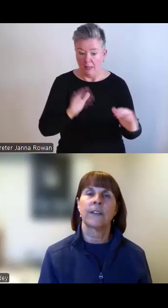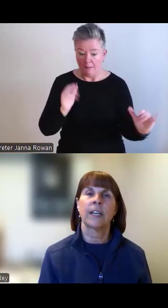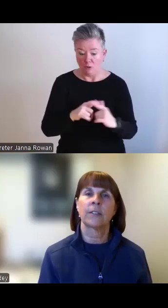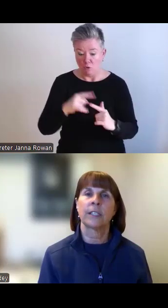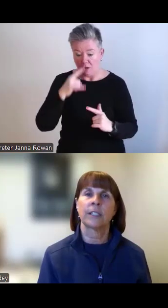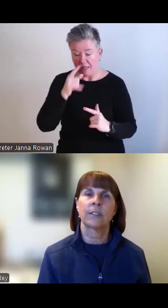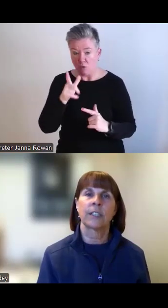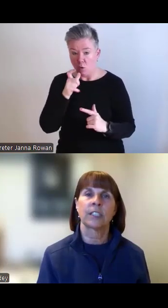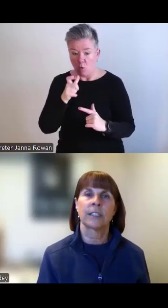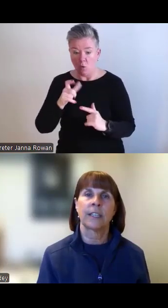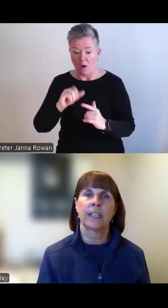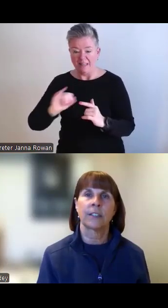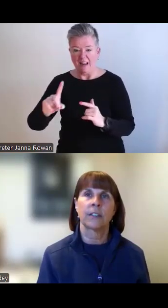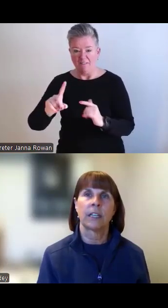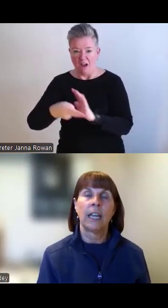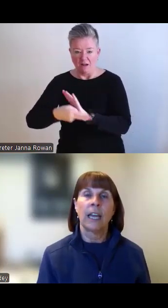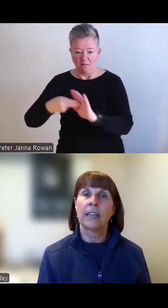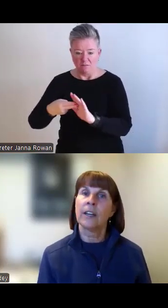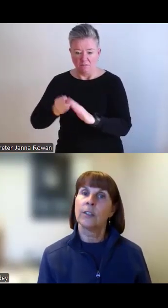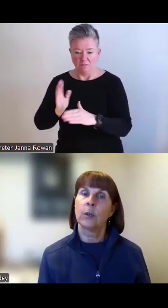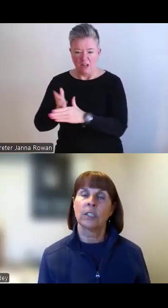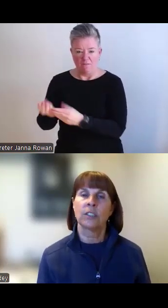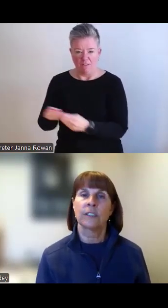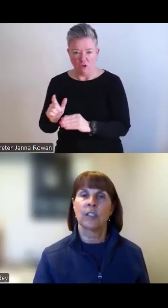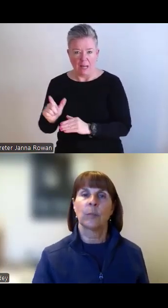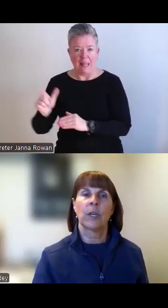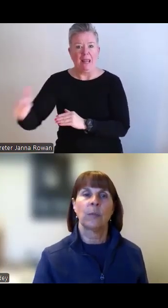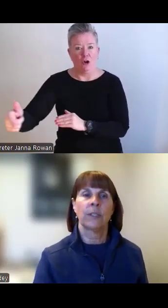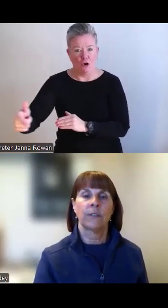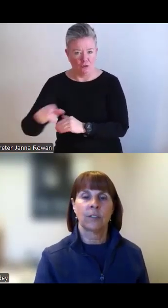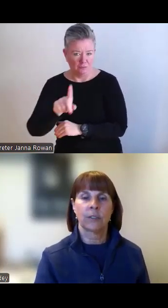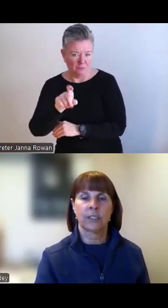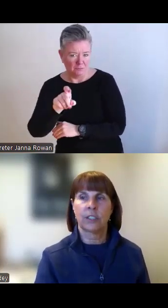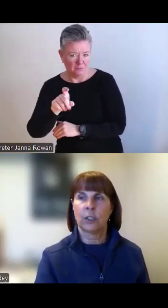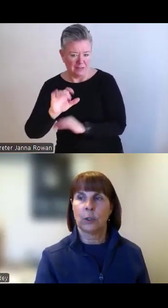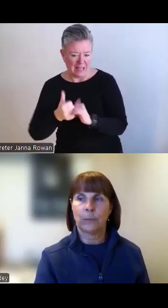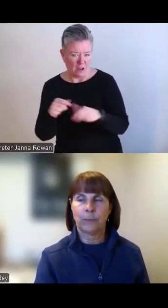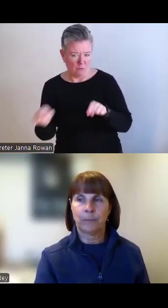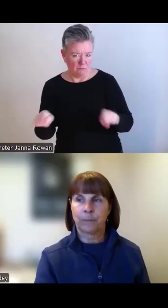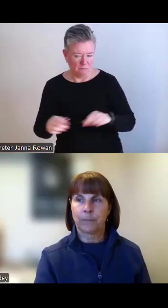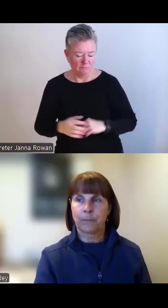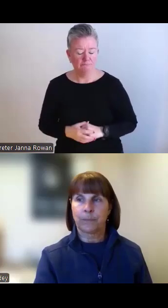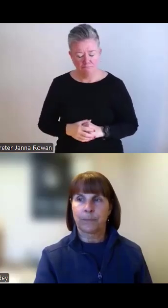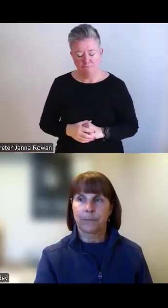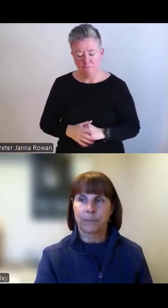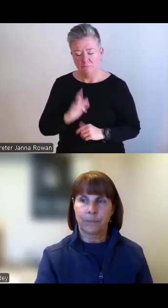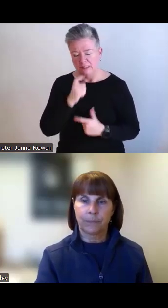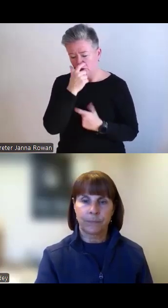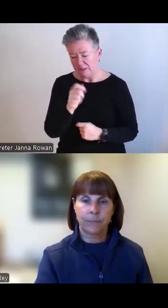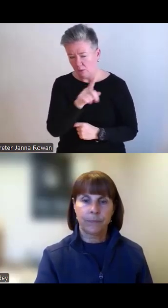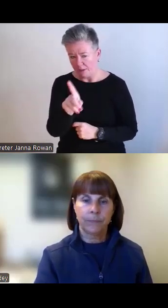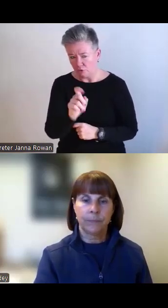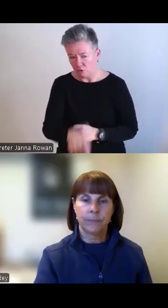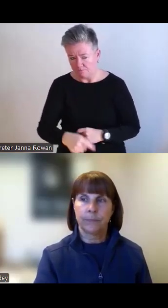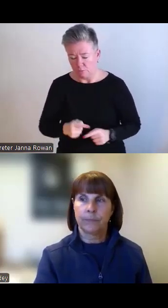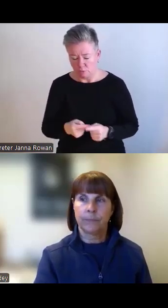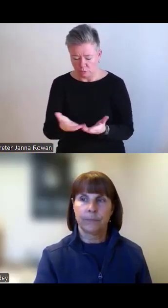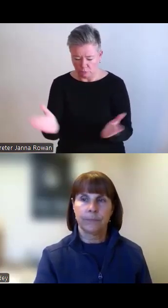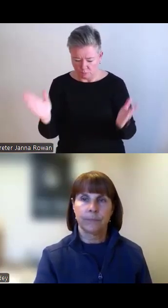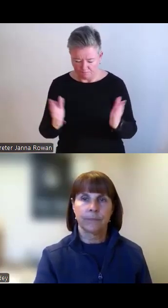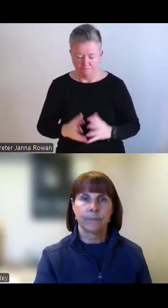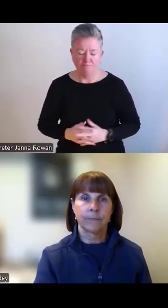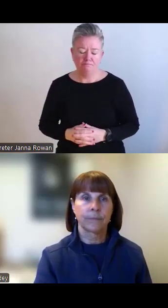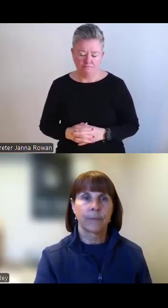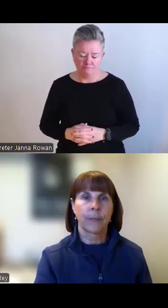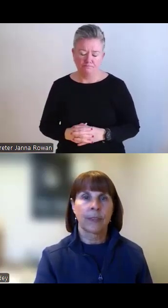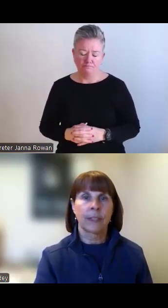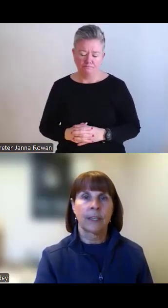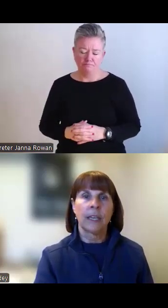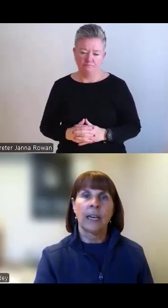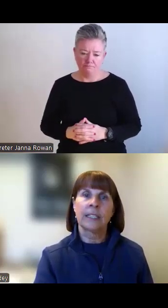identified or in intervention later? And other questions that might be of interest to you.